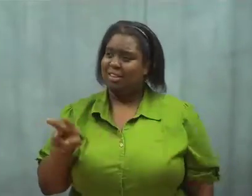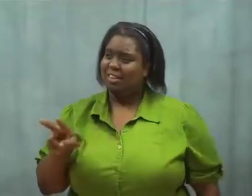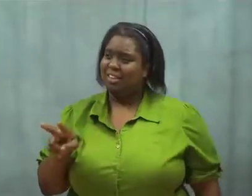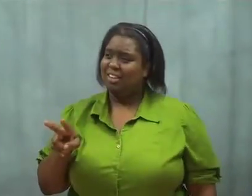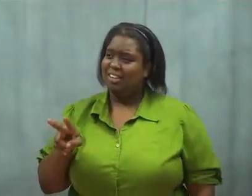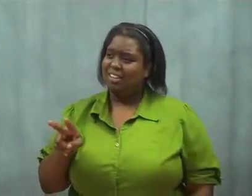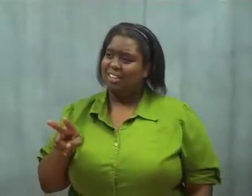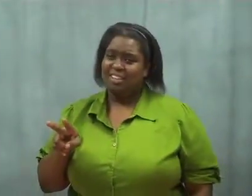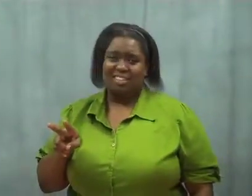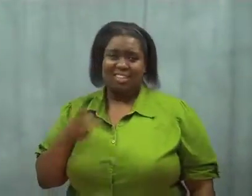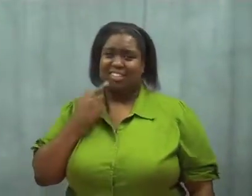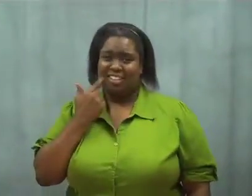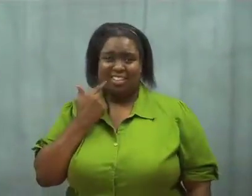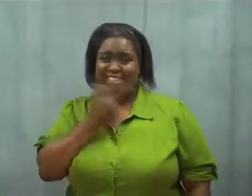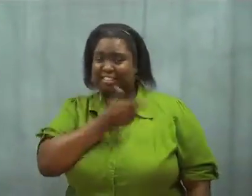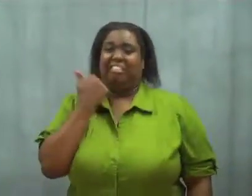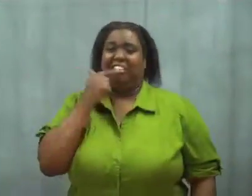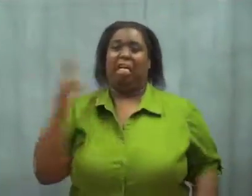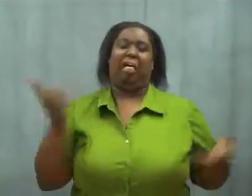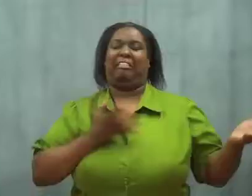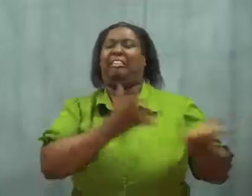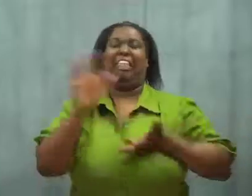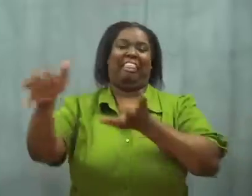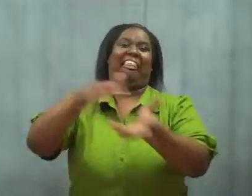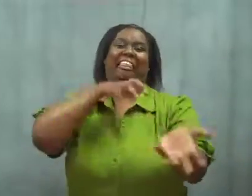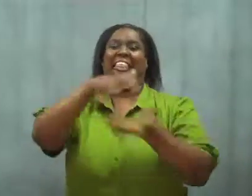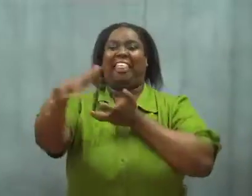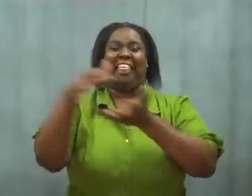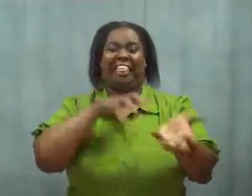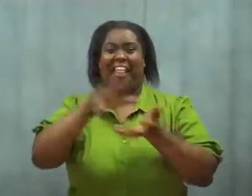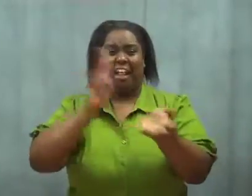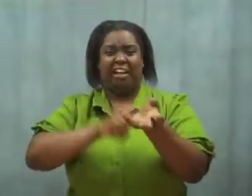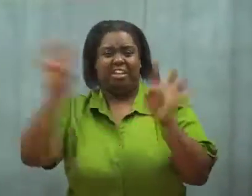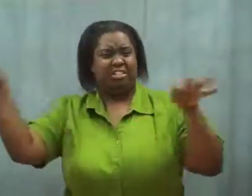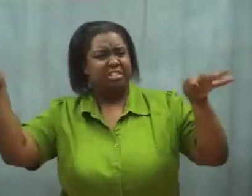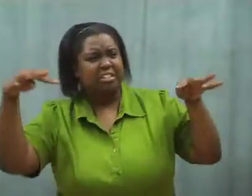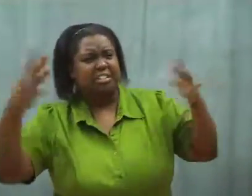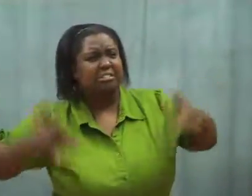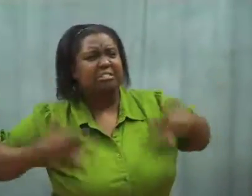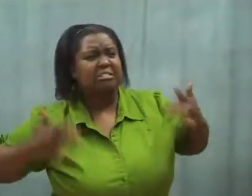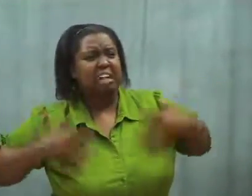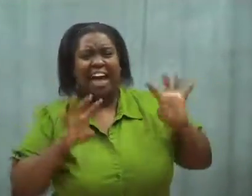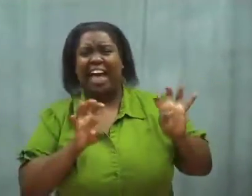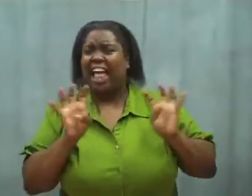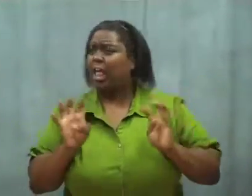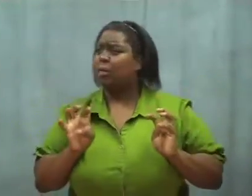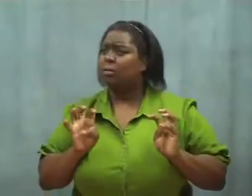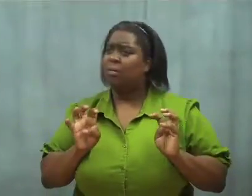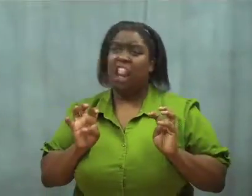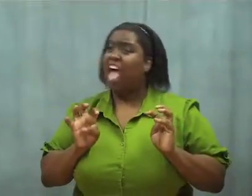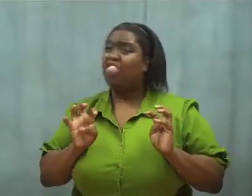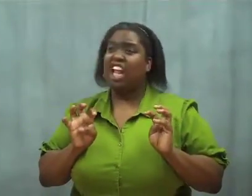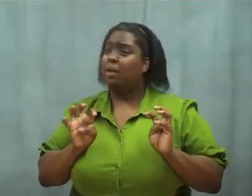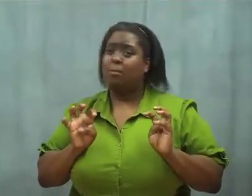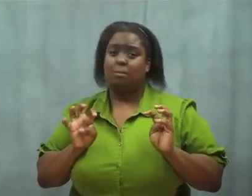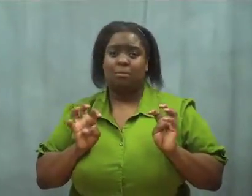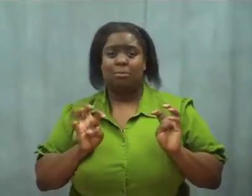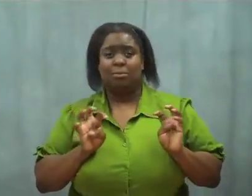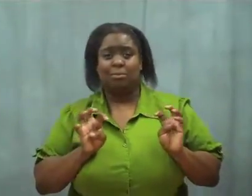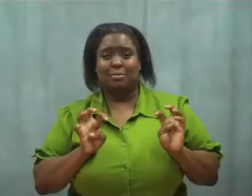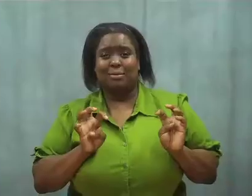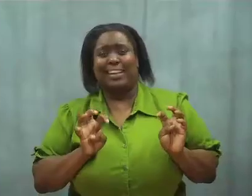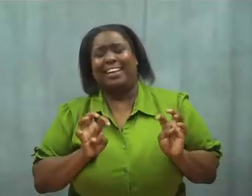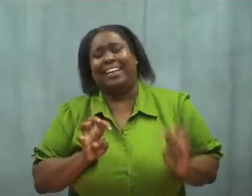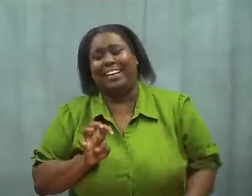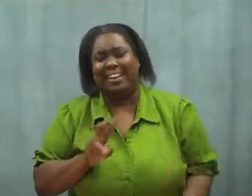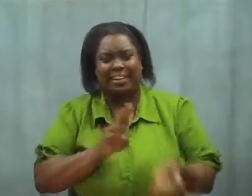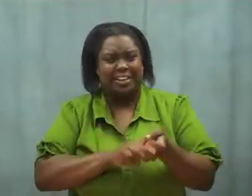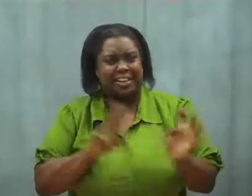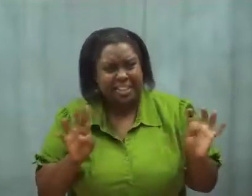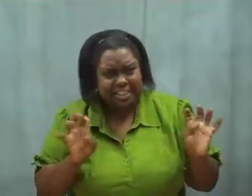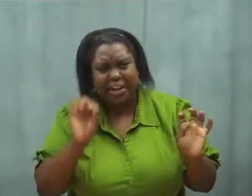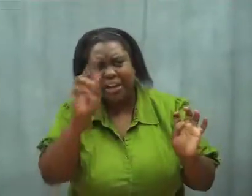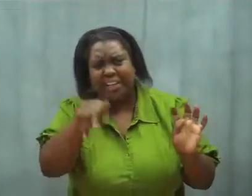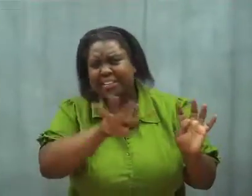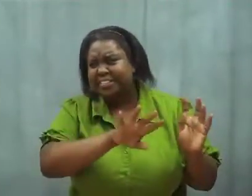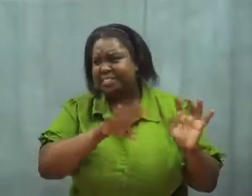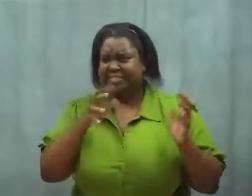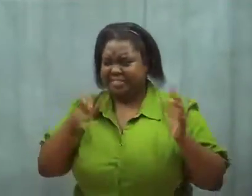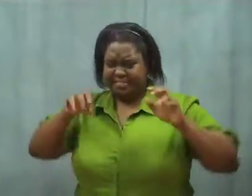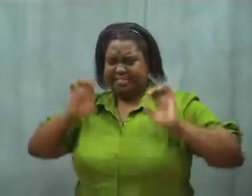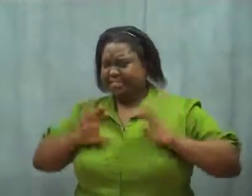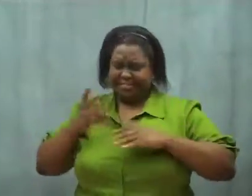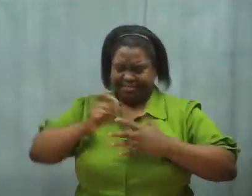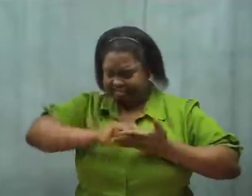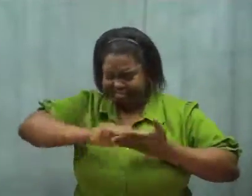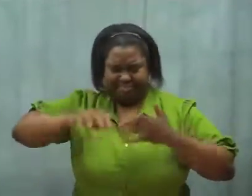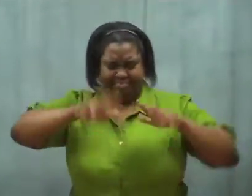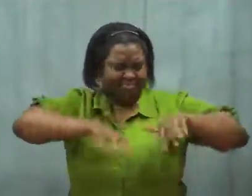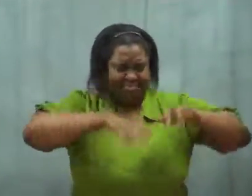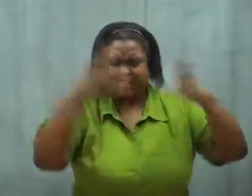Then we all started laughing, and the nurse asked what was going on.